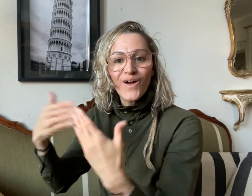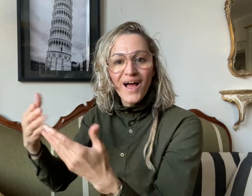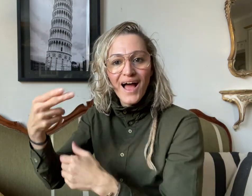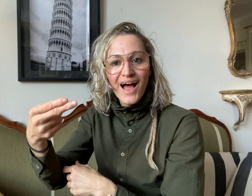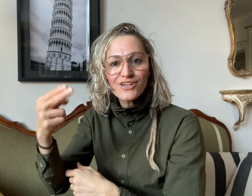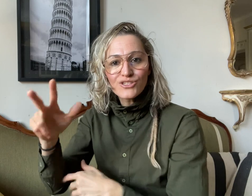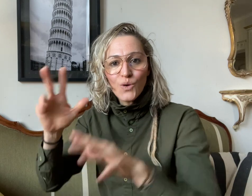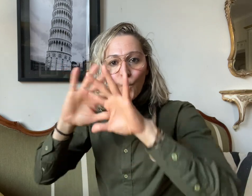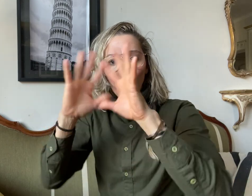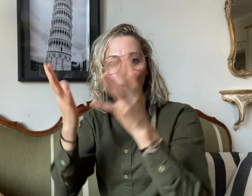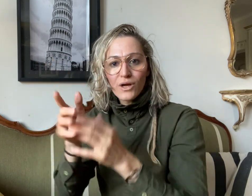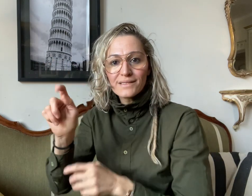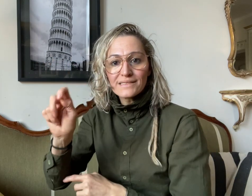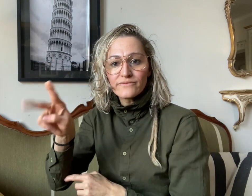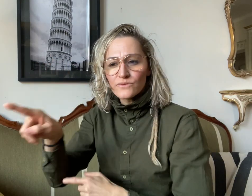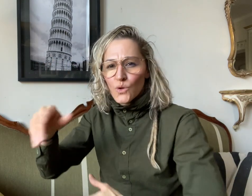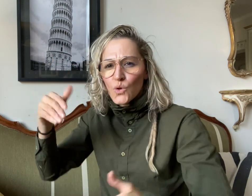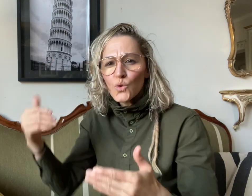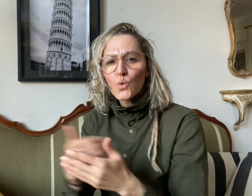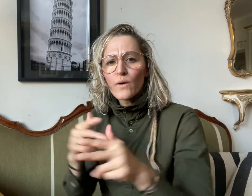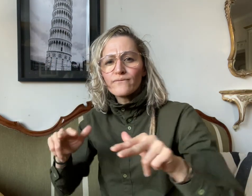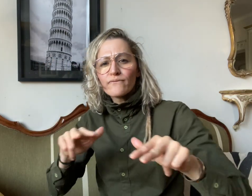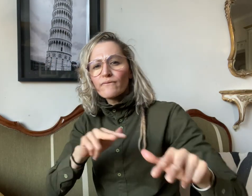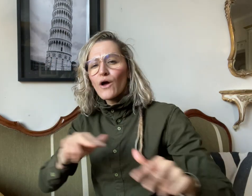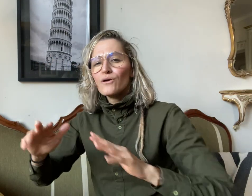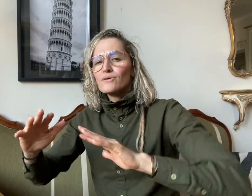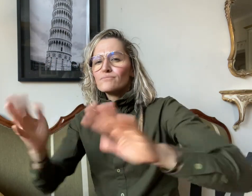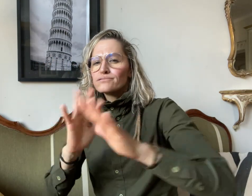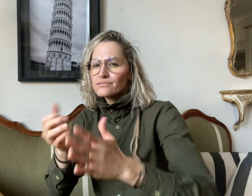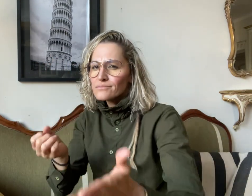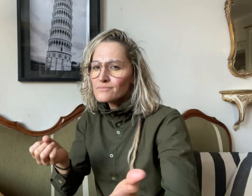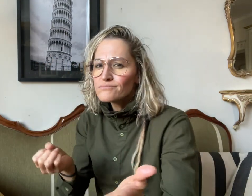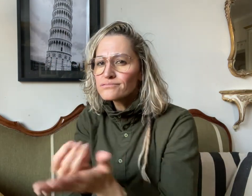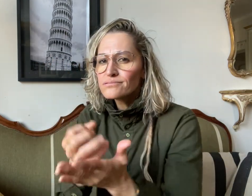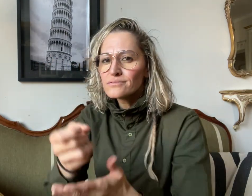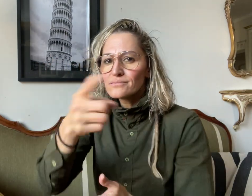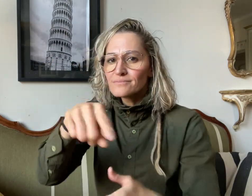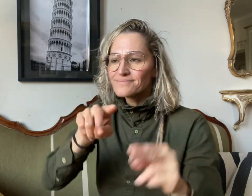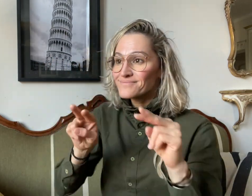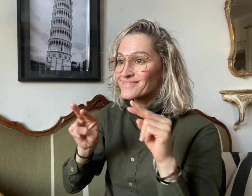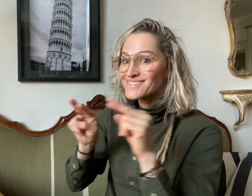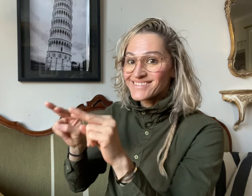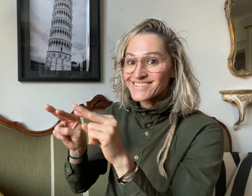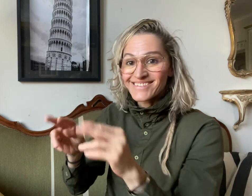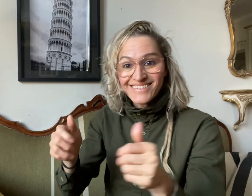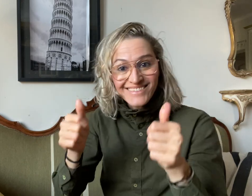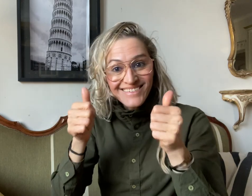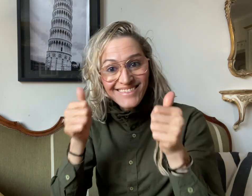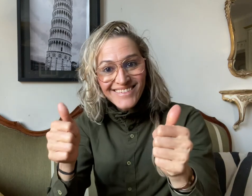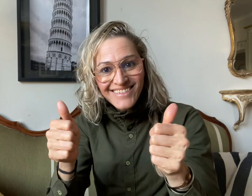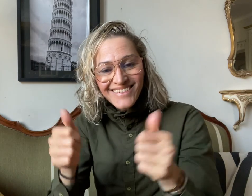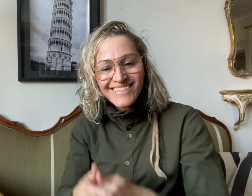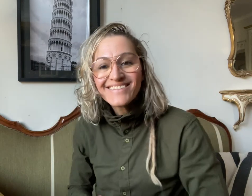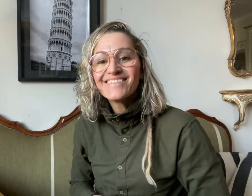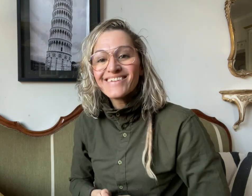H3 World TV to get new video updates!